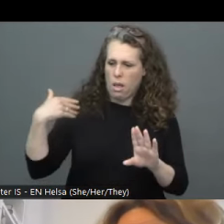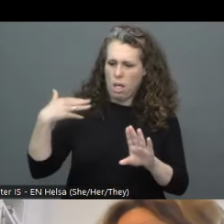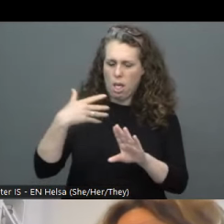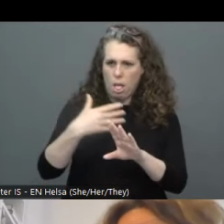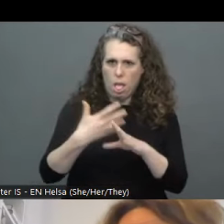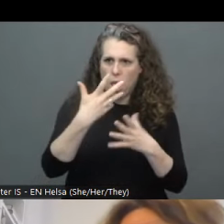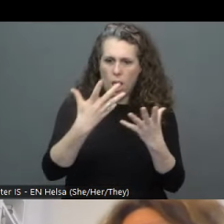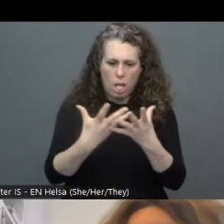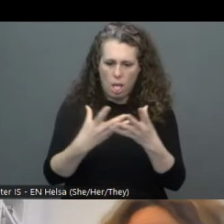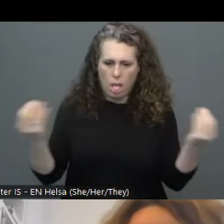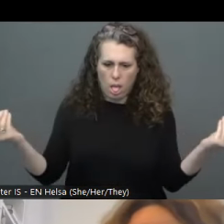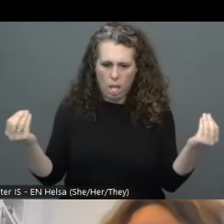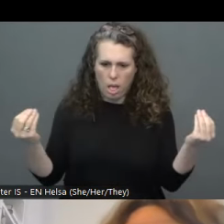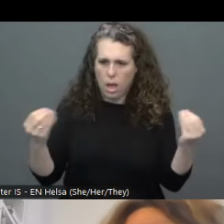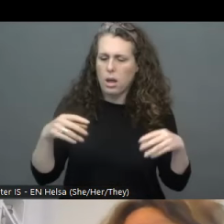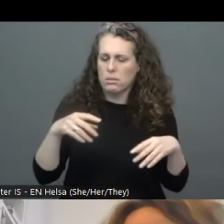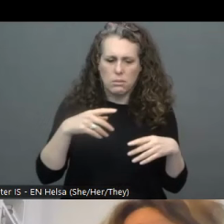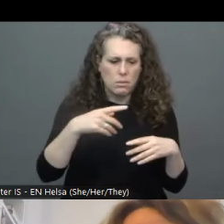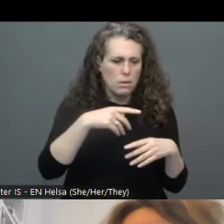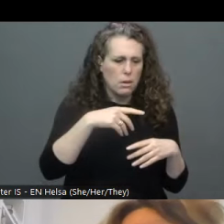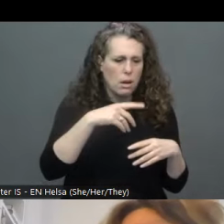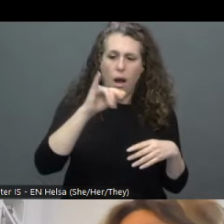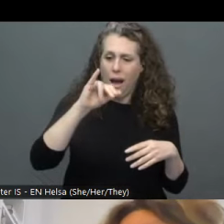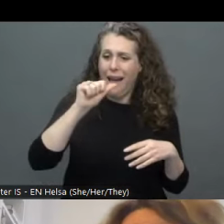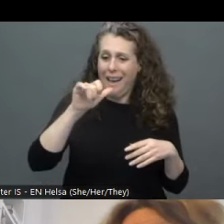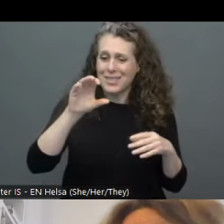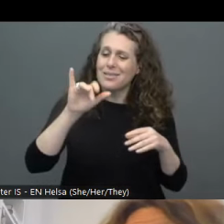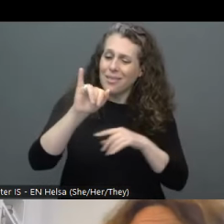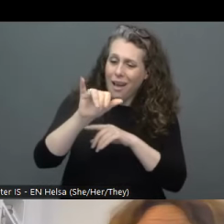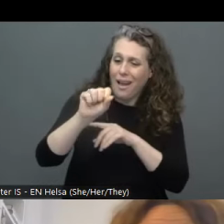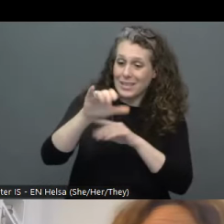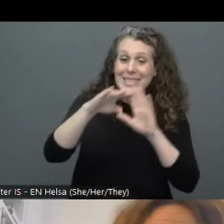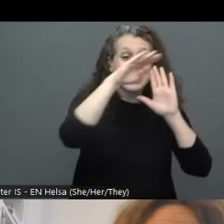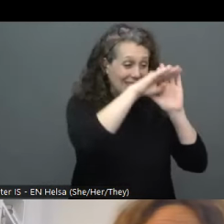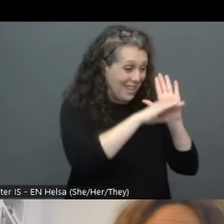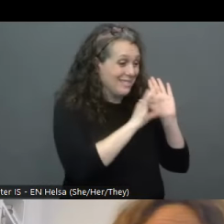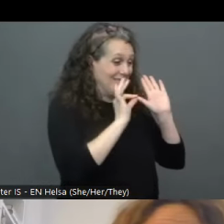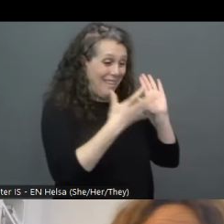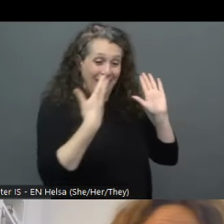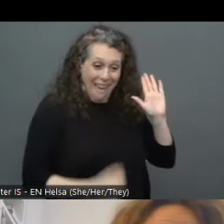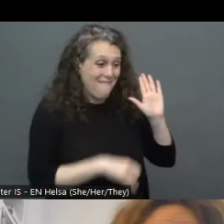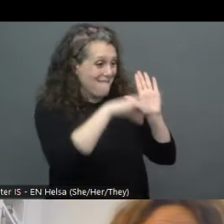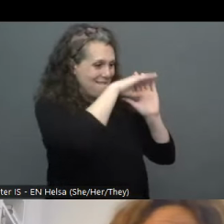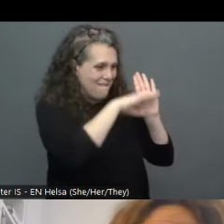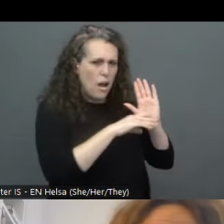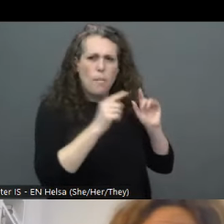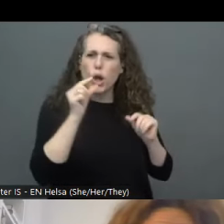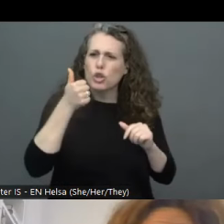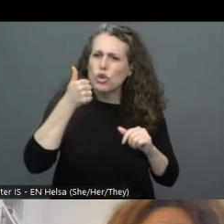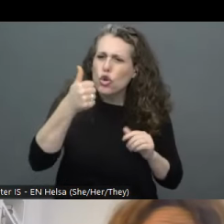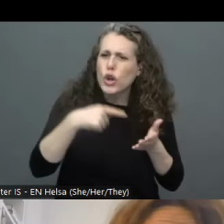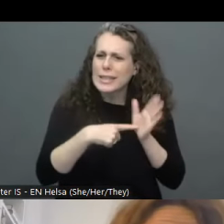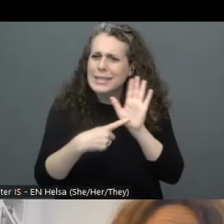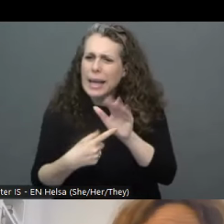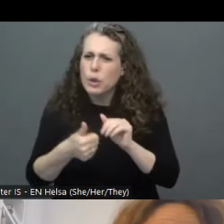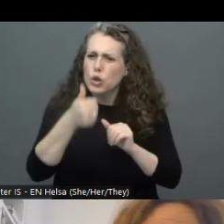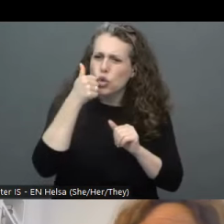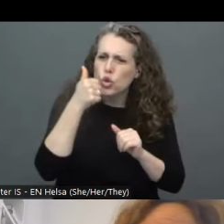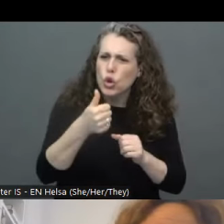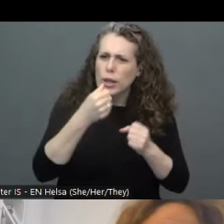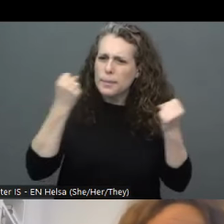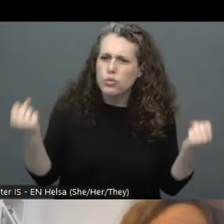around the IASC Guidelines and the objective we all agreed we wanted to work together on is to